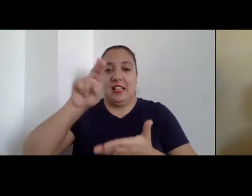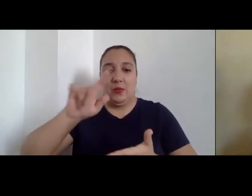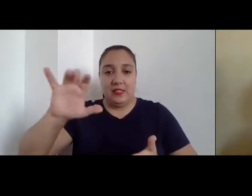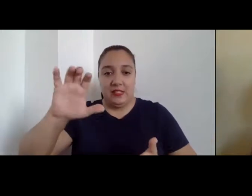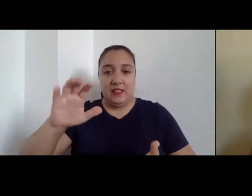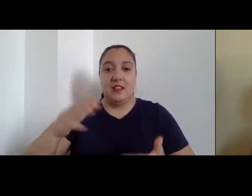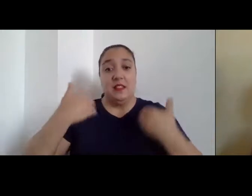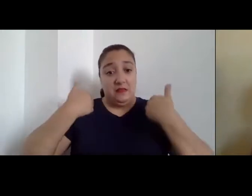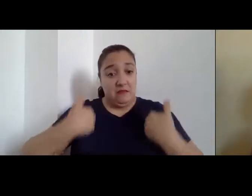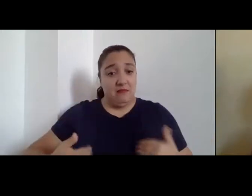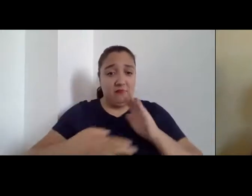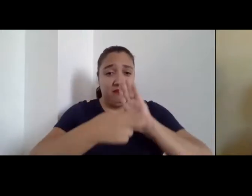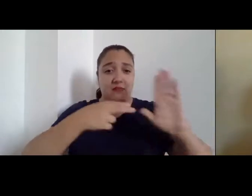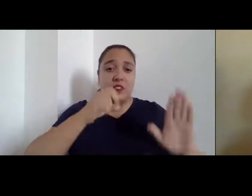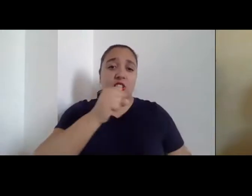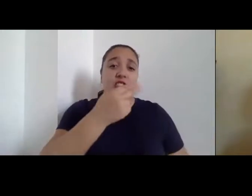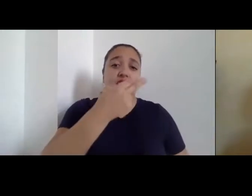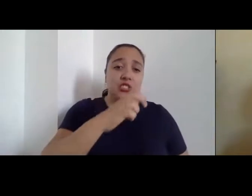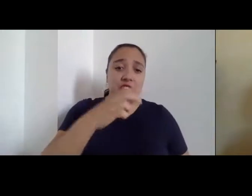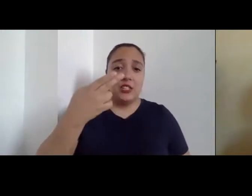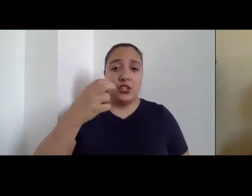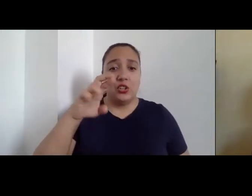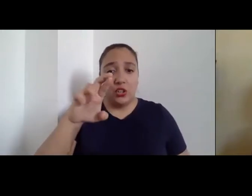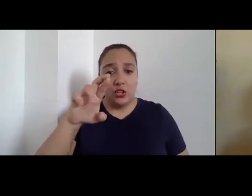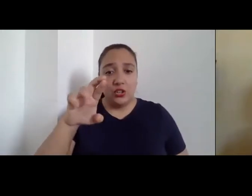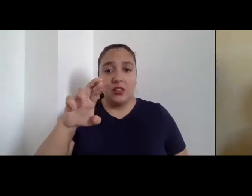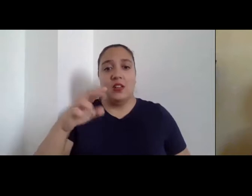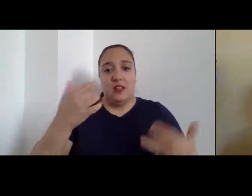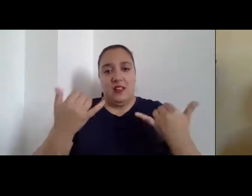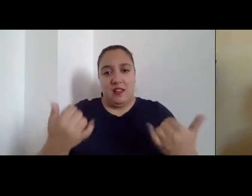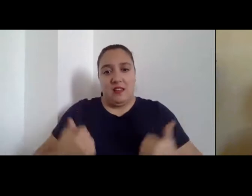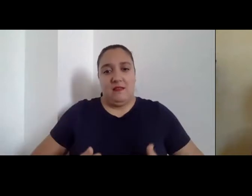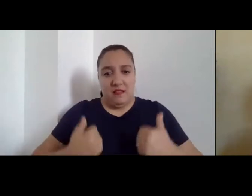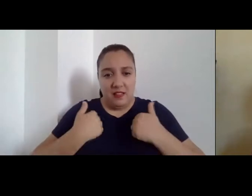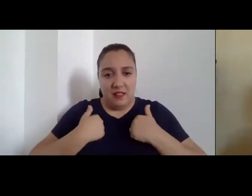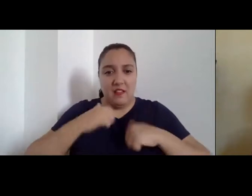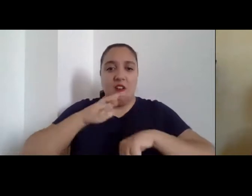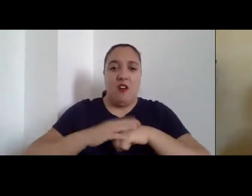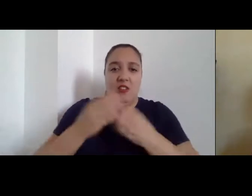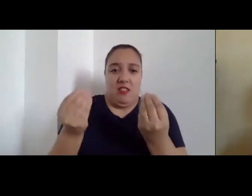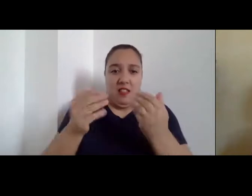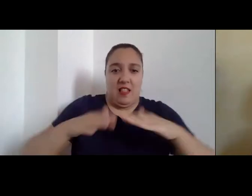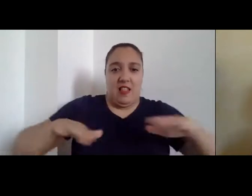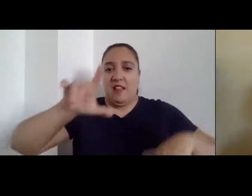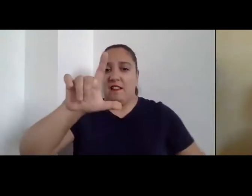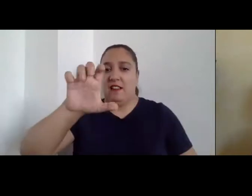people, in what is currently known as Brooklyn, New York. I'm a non-disabled, black woman of Caribbean heritage.